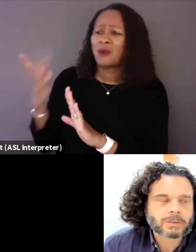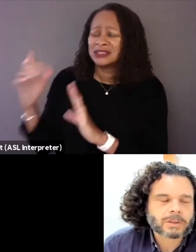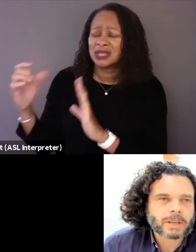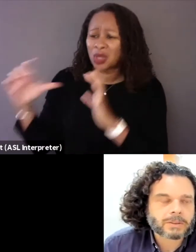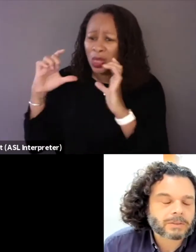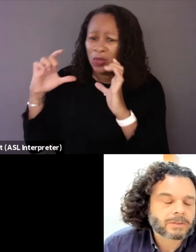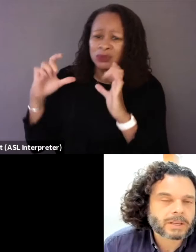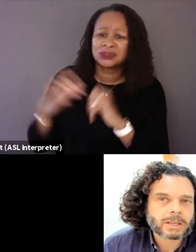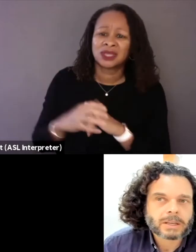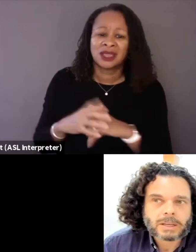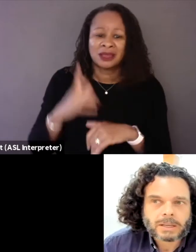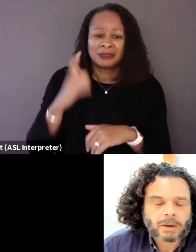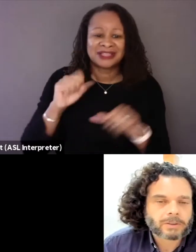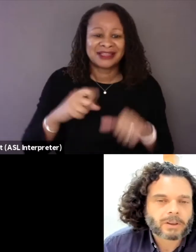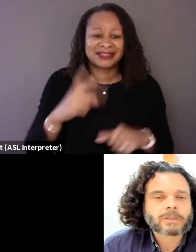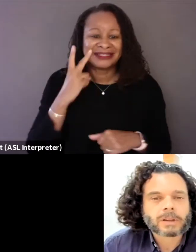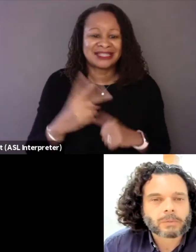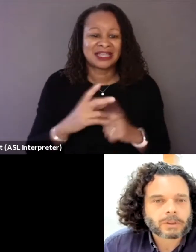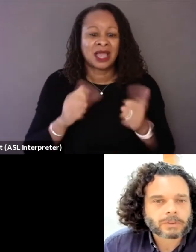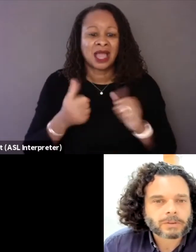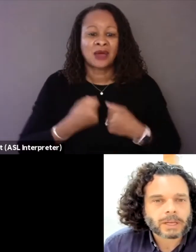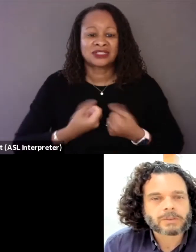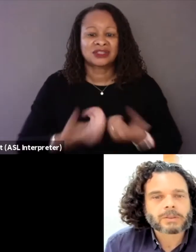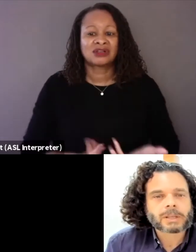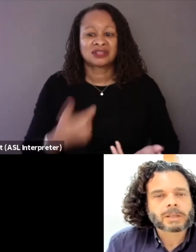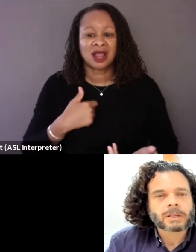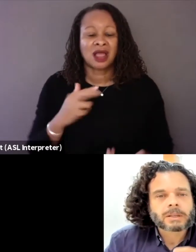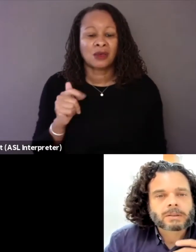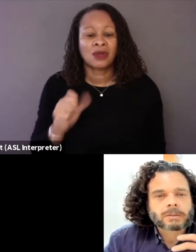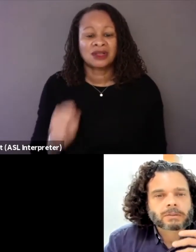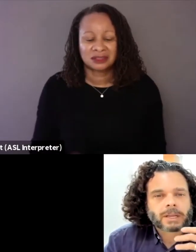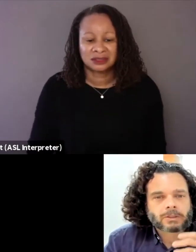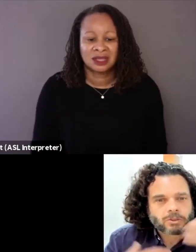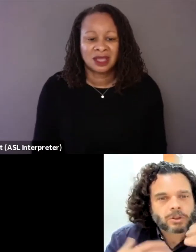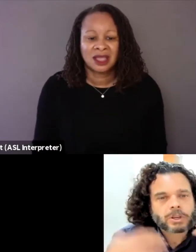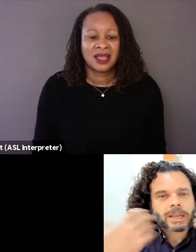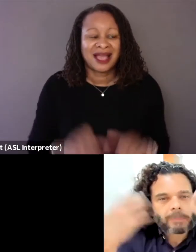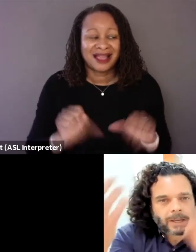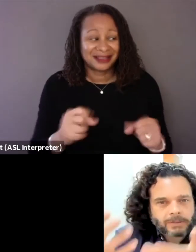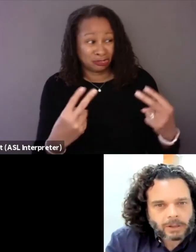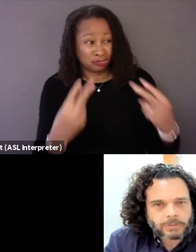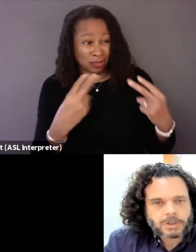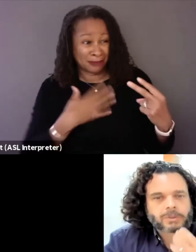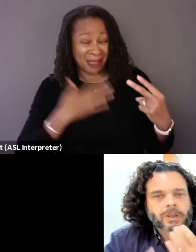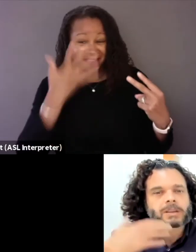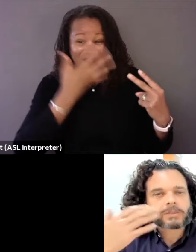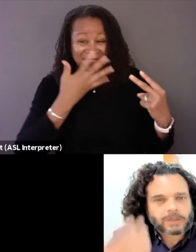cause I could see how exhausted I was. I could see like, just looking at myself. She was like,